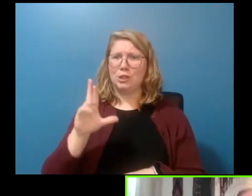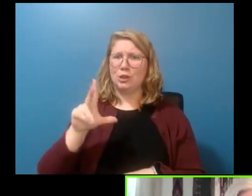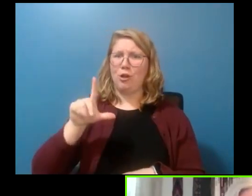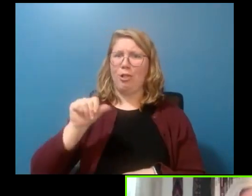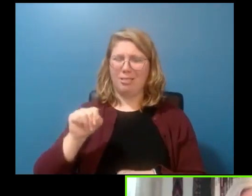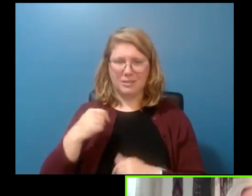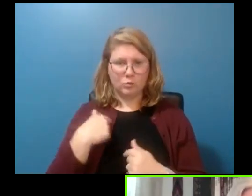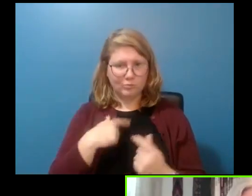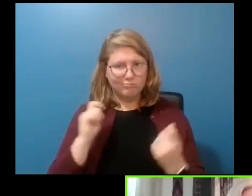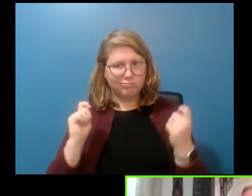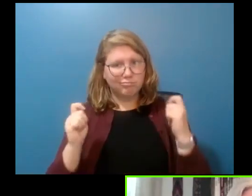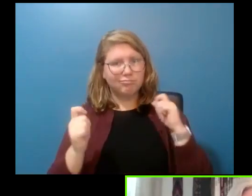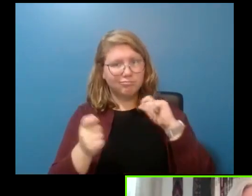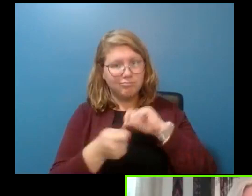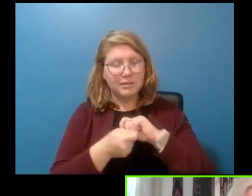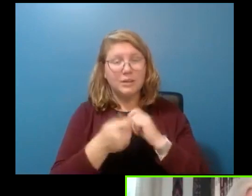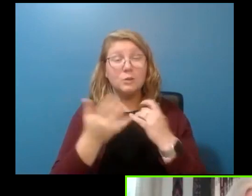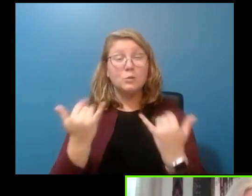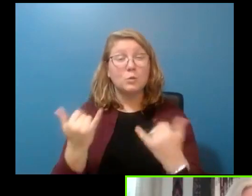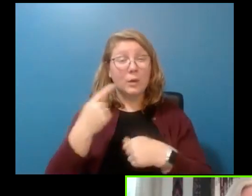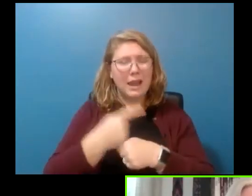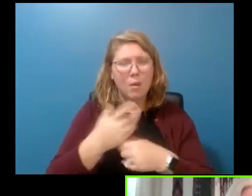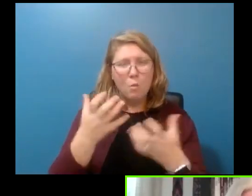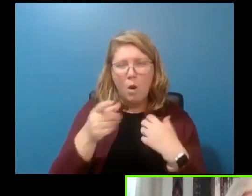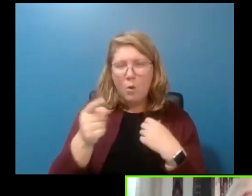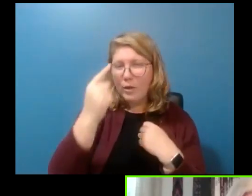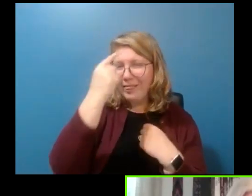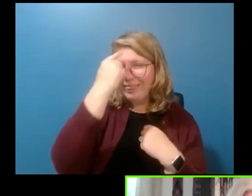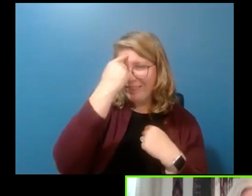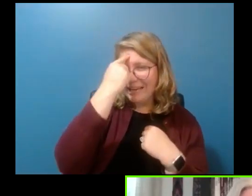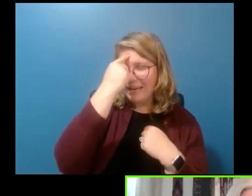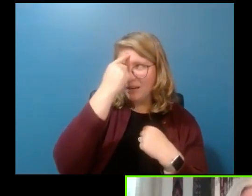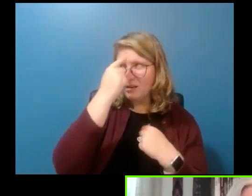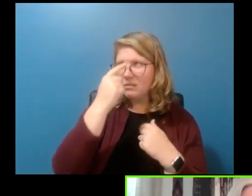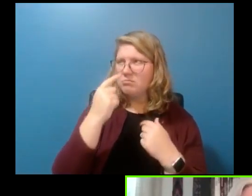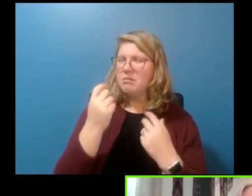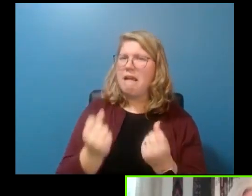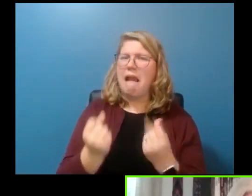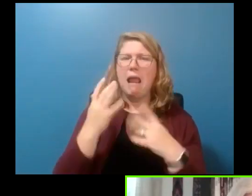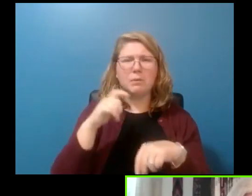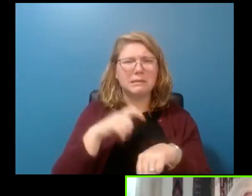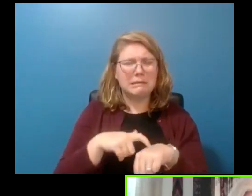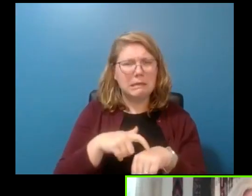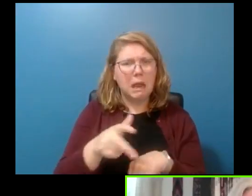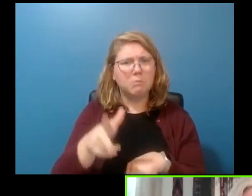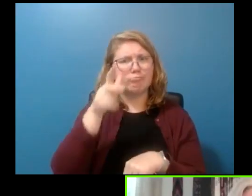slang words that exist. Crazy, psycho, nuts. There's a ton of them. But what